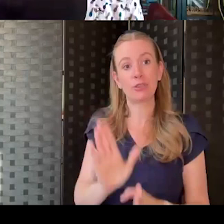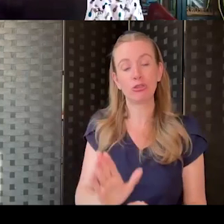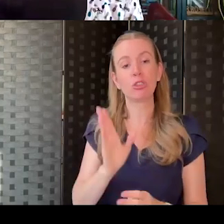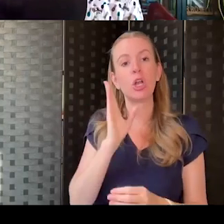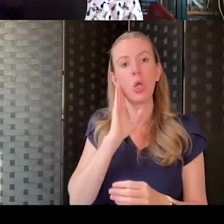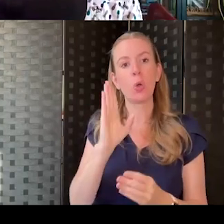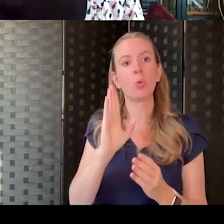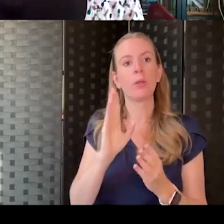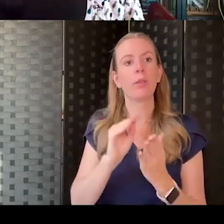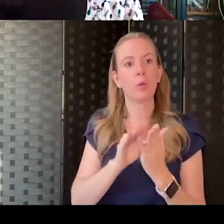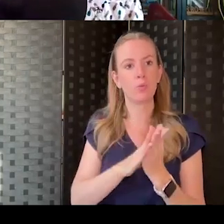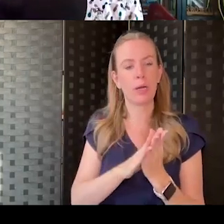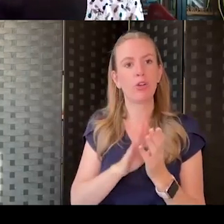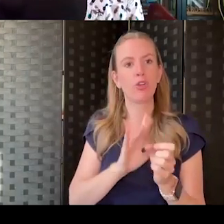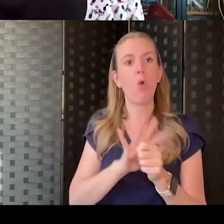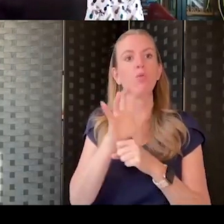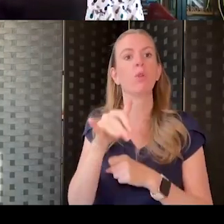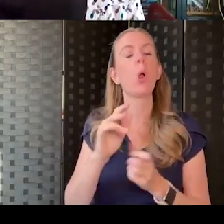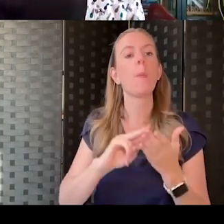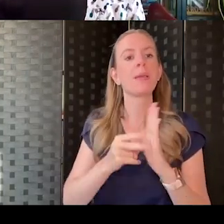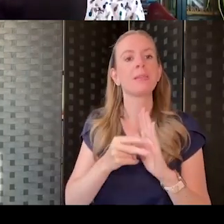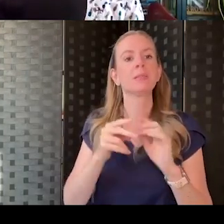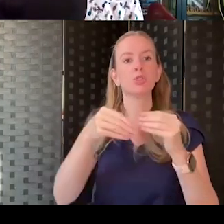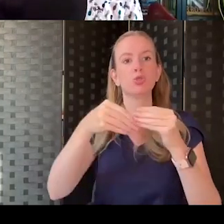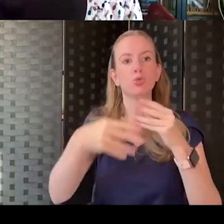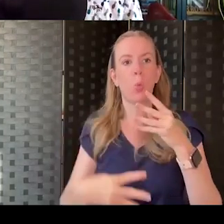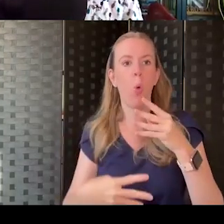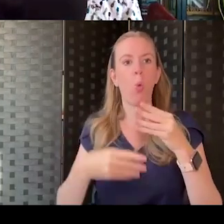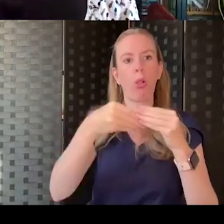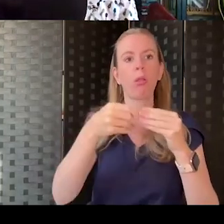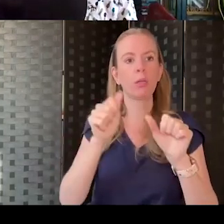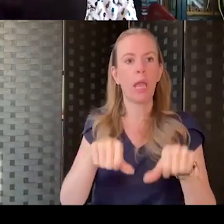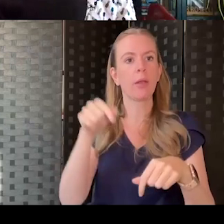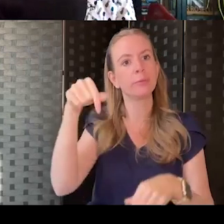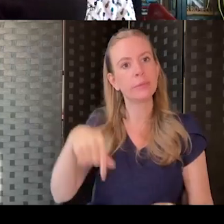overflow, which allows that scrolling effect. That is how we satisfy SC1410.